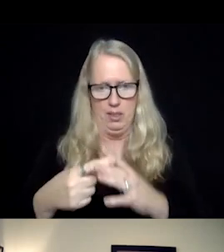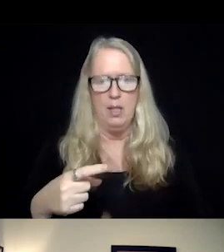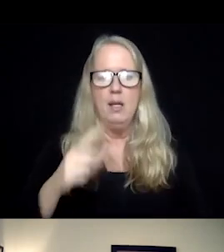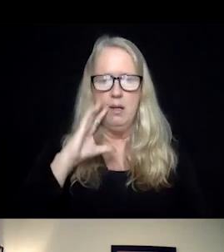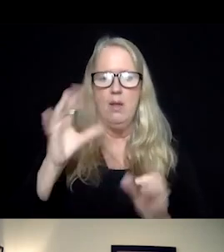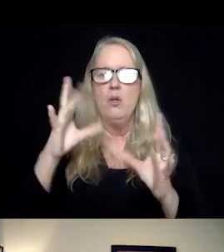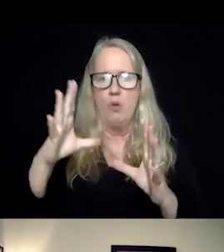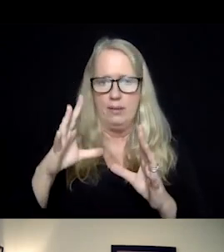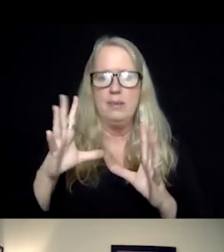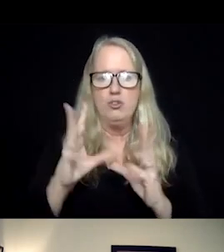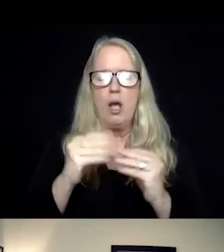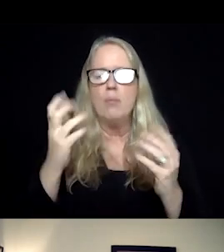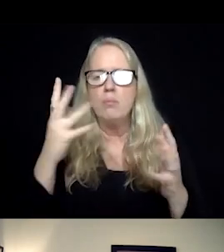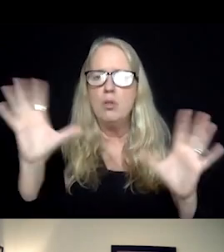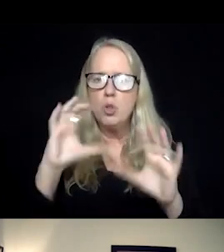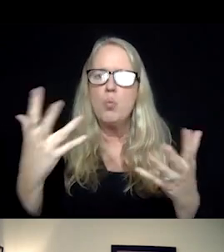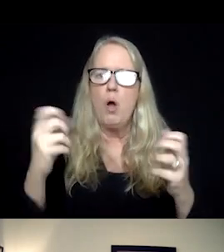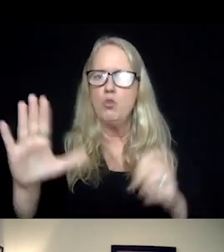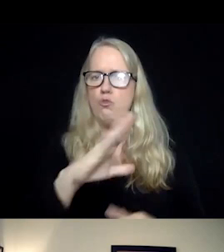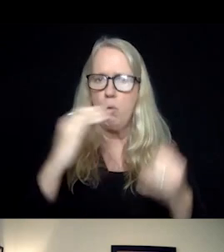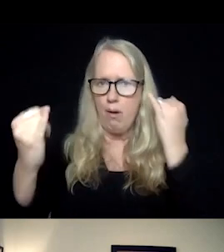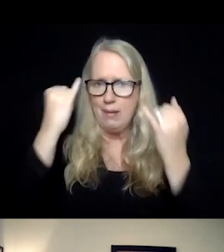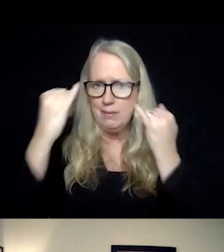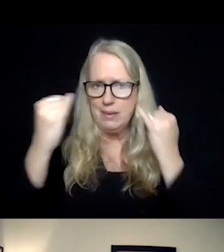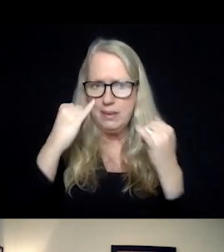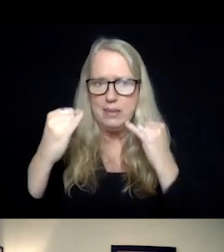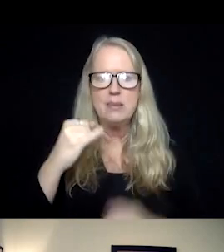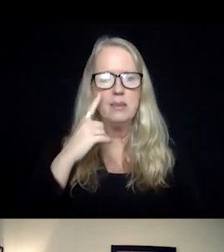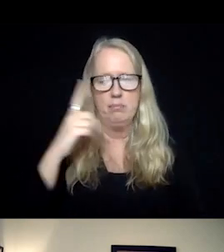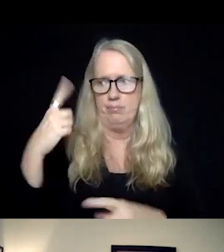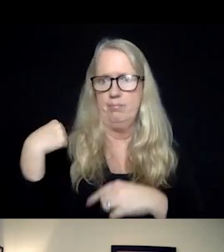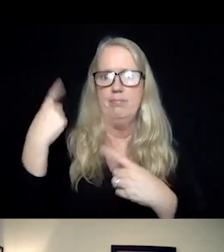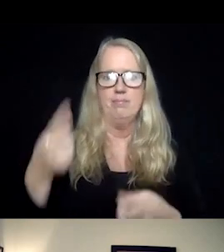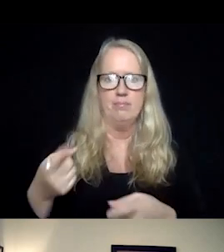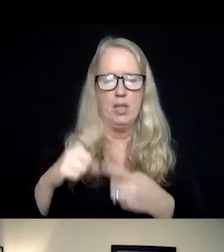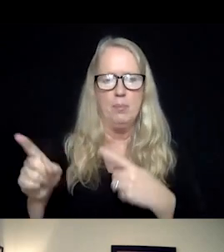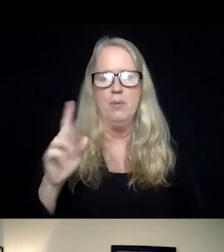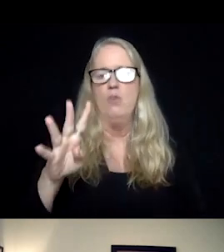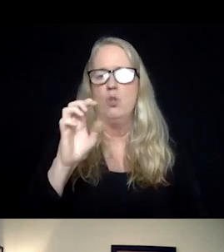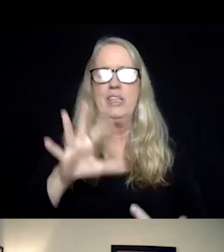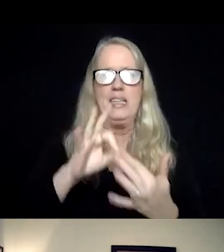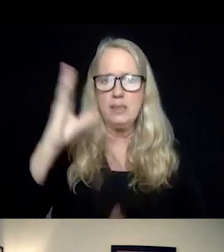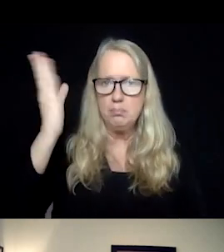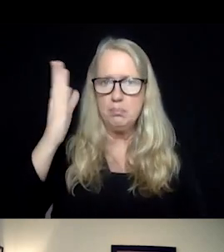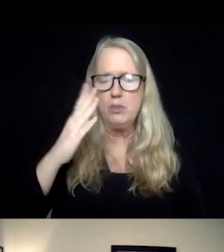IS LOOKING FOR YOUR IDEAS. OVER ITS HISTORY, NEARLY 400 SPEAKERS HAVE BEEN FEATURED,